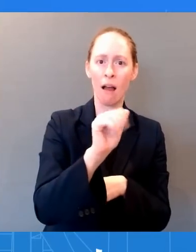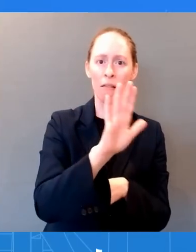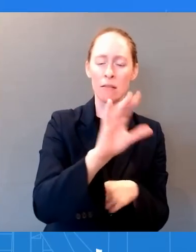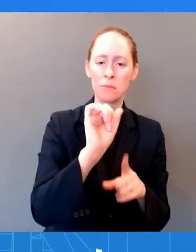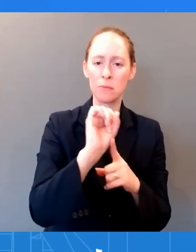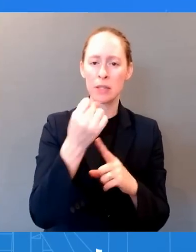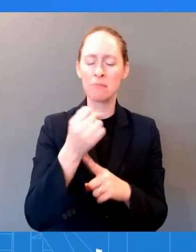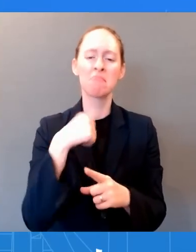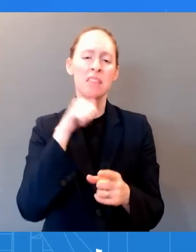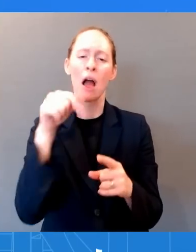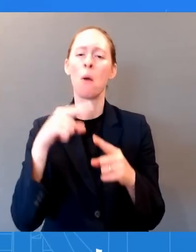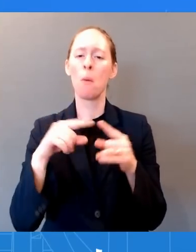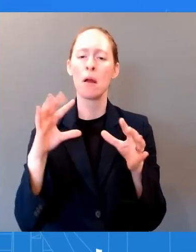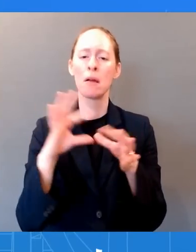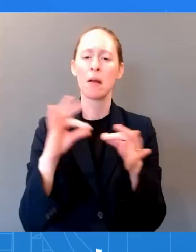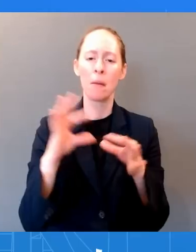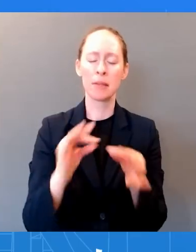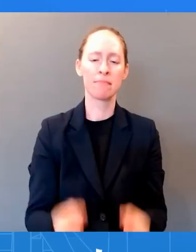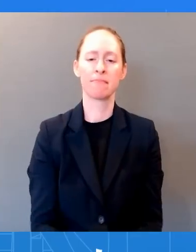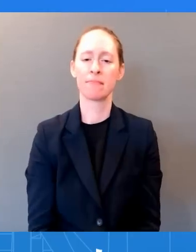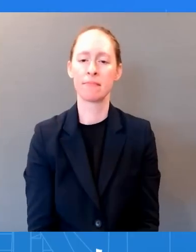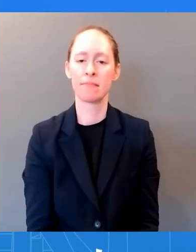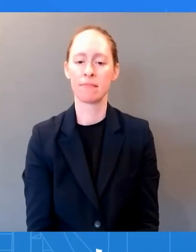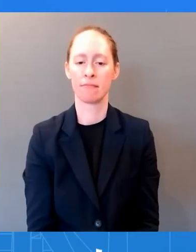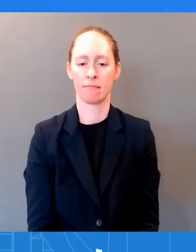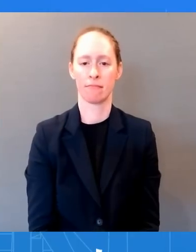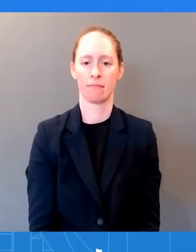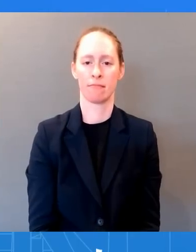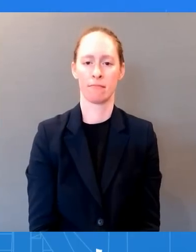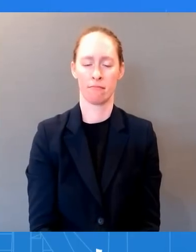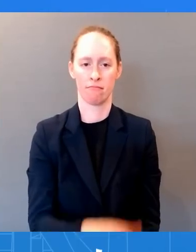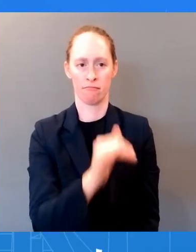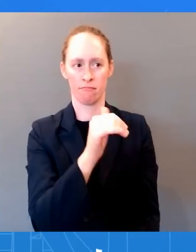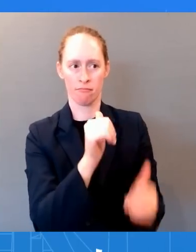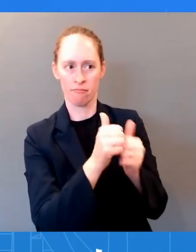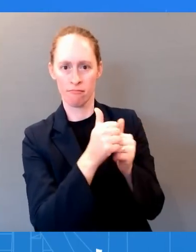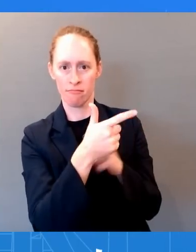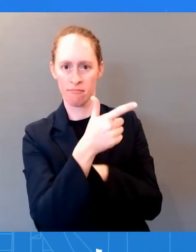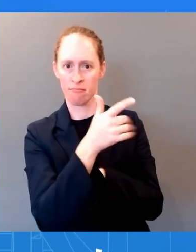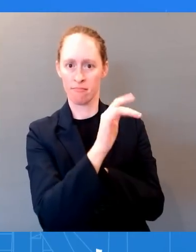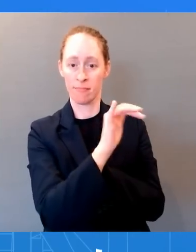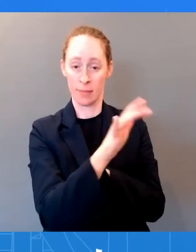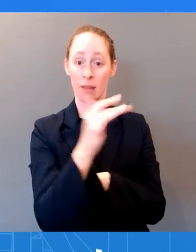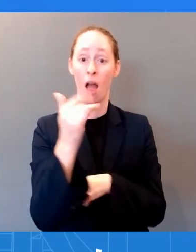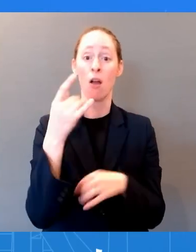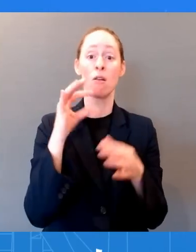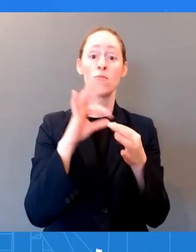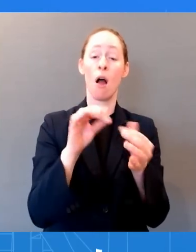As it relates to the tennis -- the tennis pla- -- player, look, those